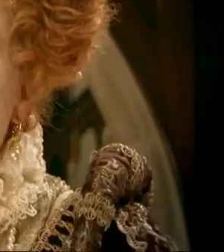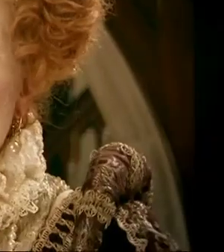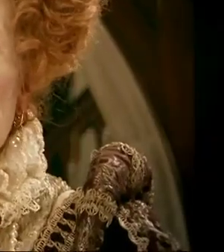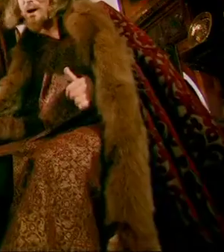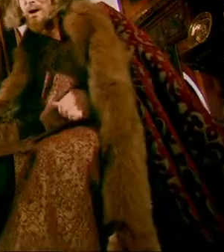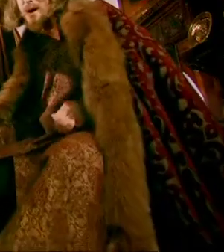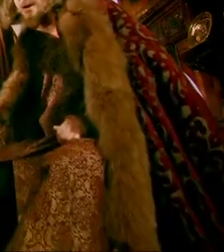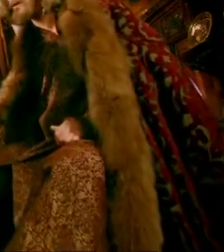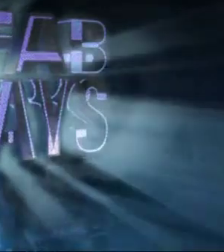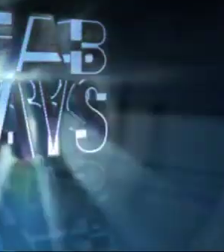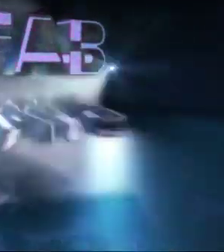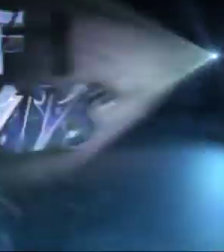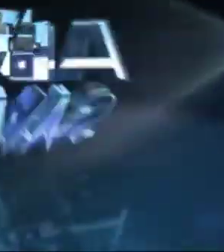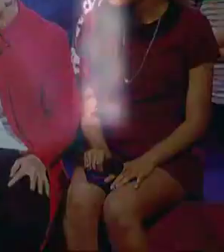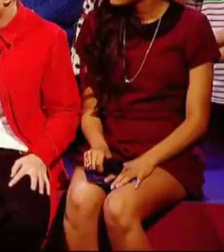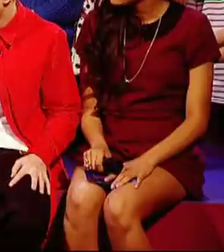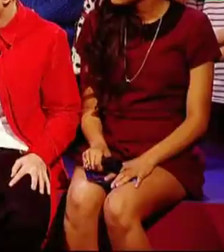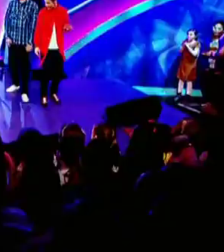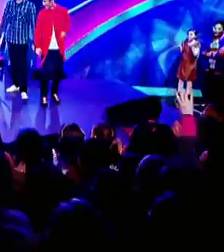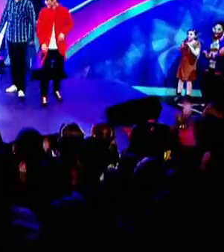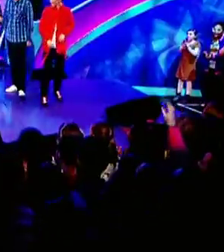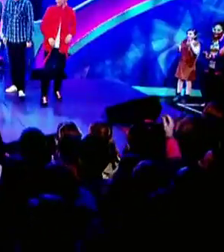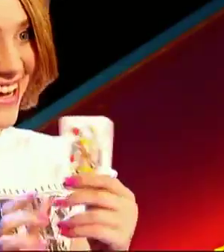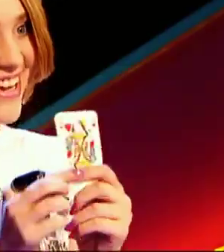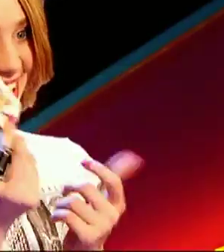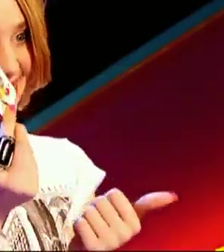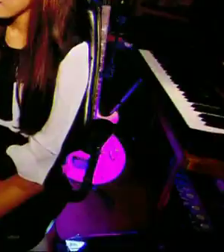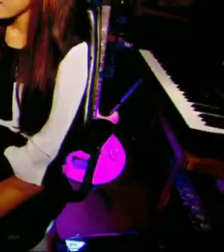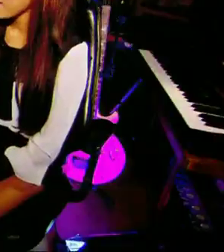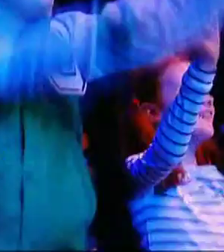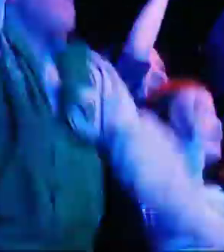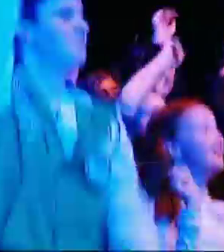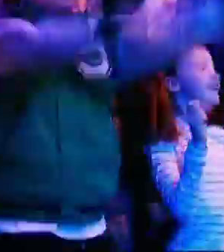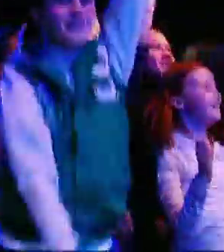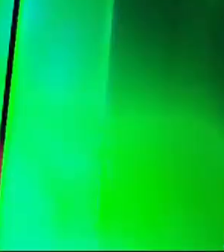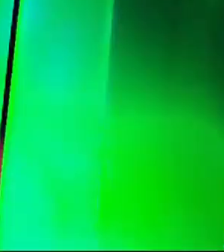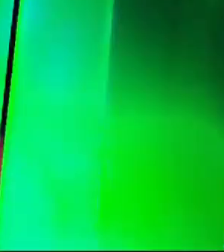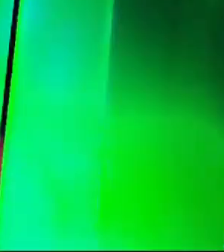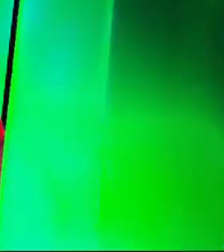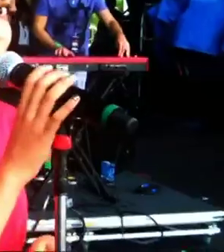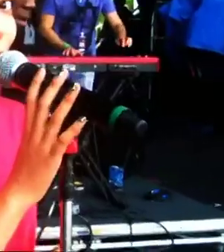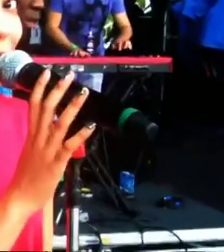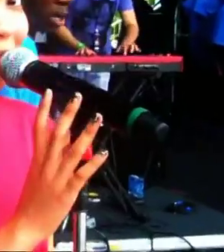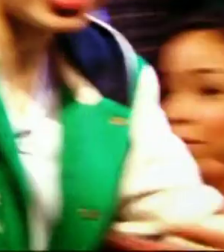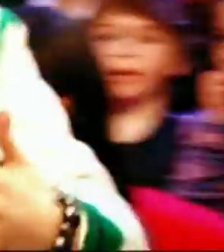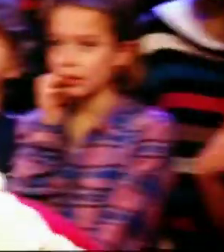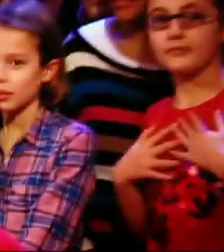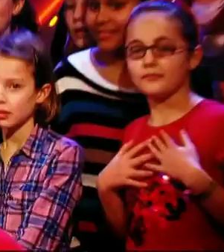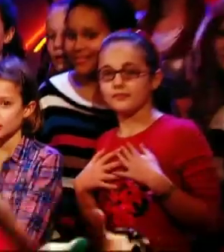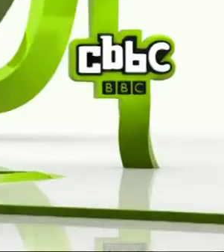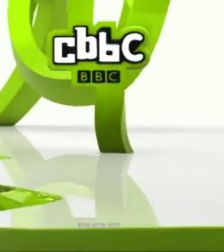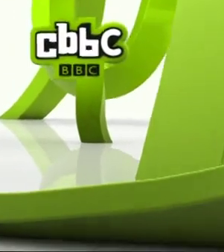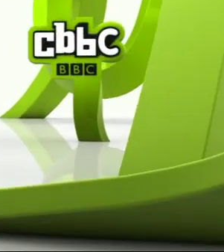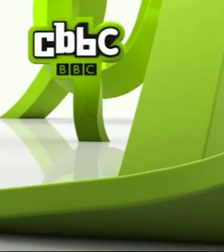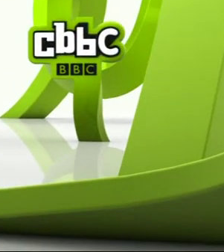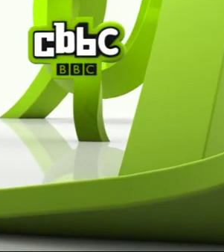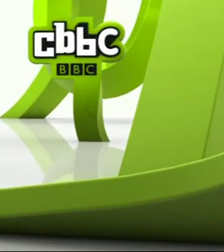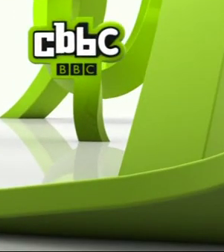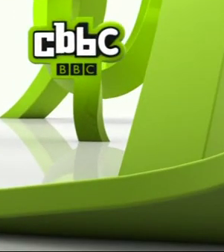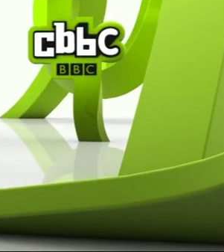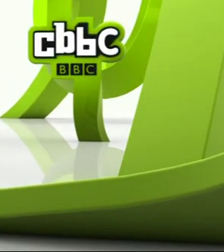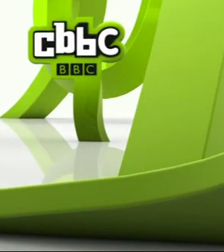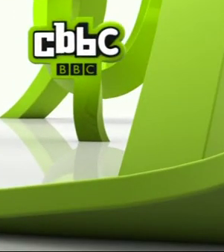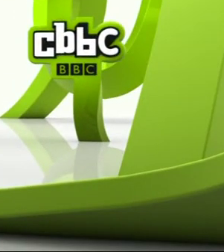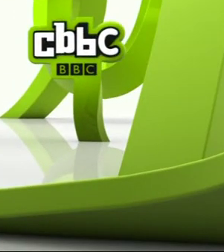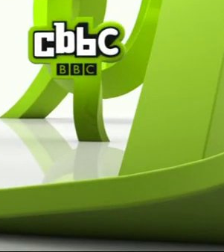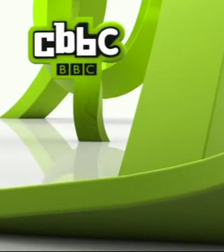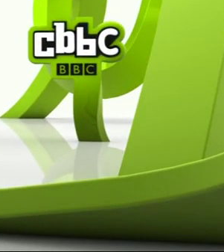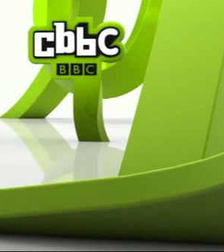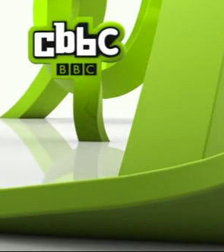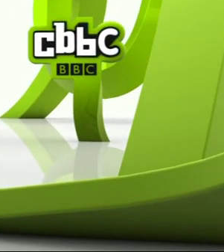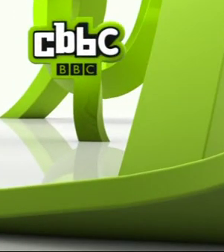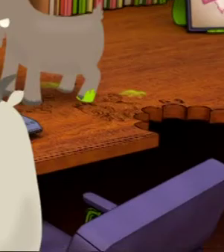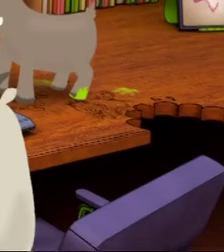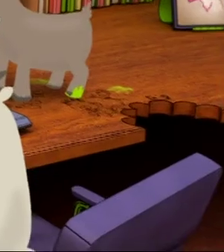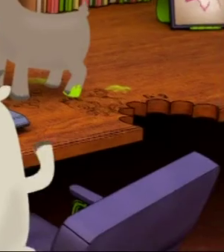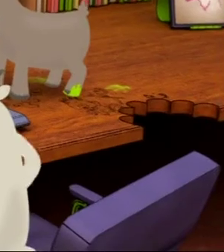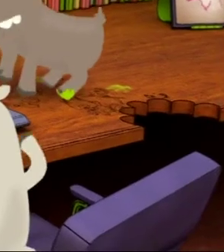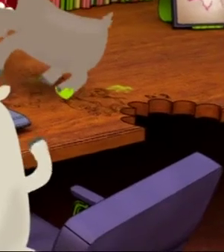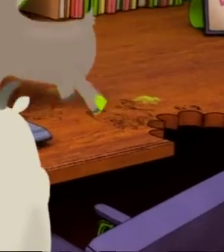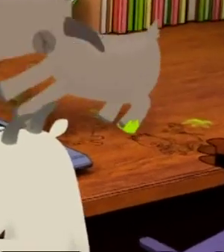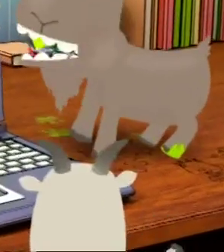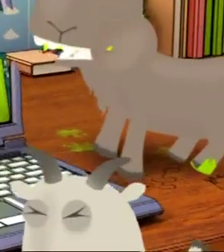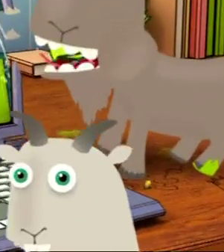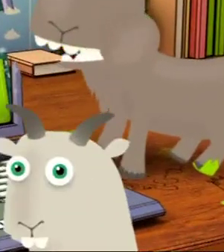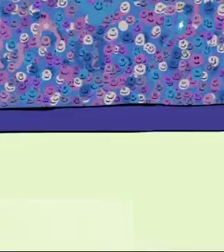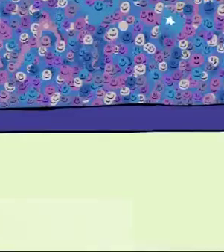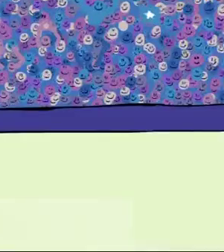I'm talking about wow it's a and Friday download boom sh big F Fridays on CBBC Fridays from five